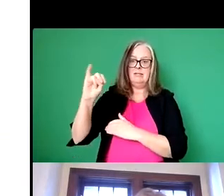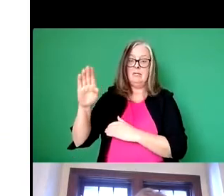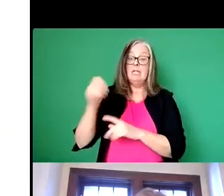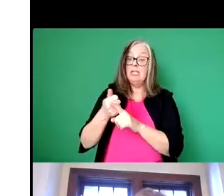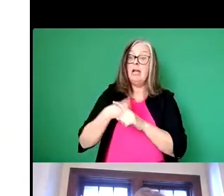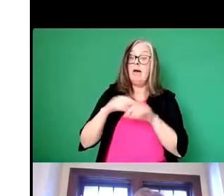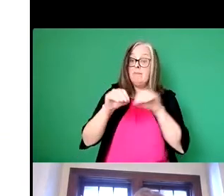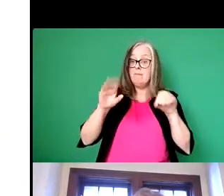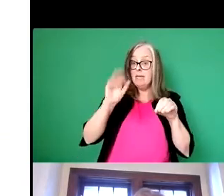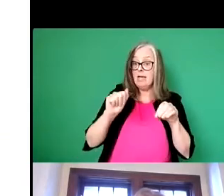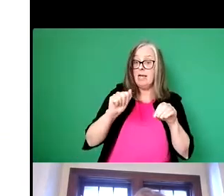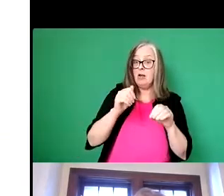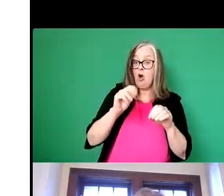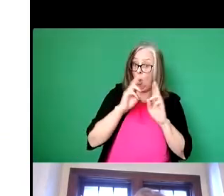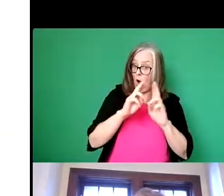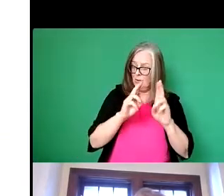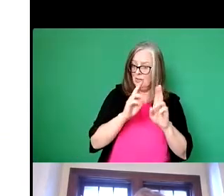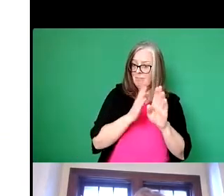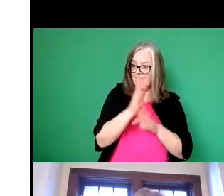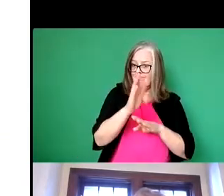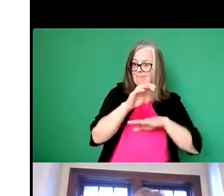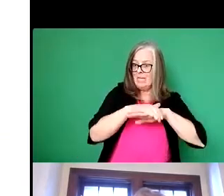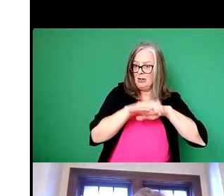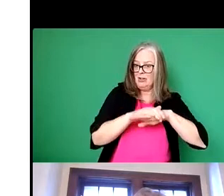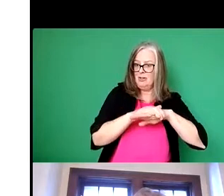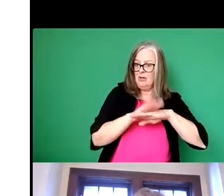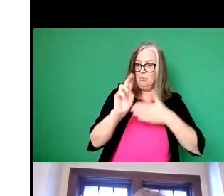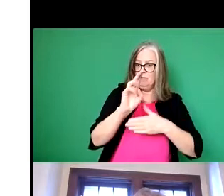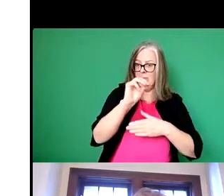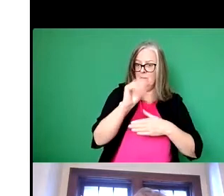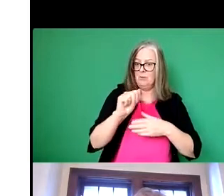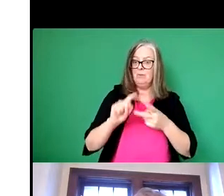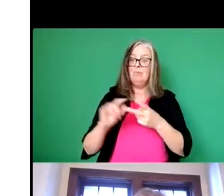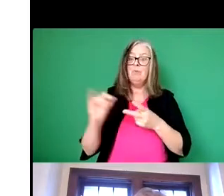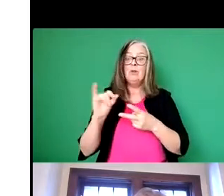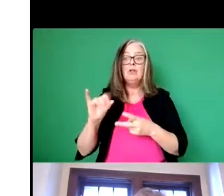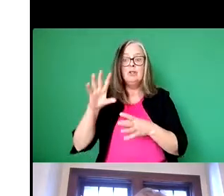she currently serves on boards which promote arts and culture and which advocate for accessibility